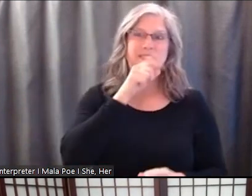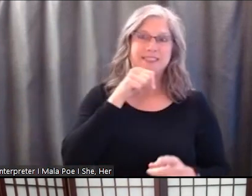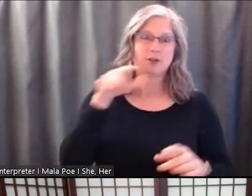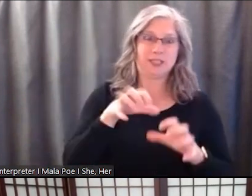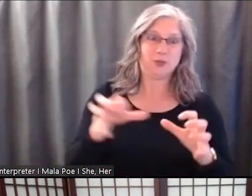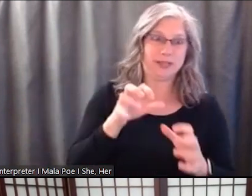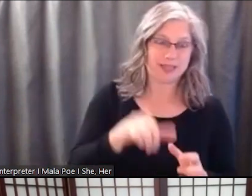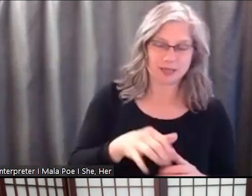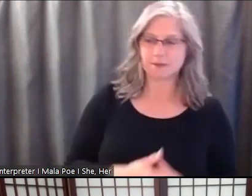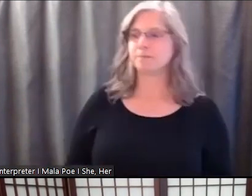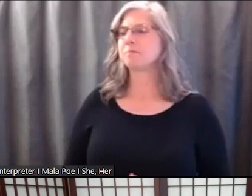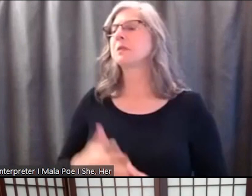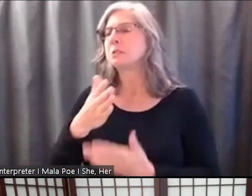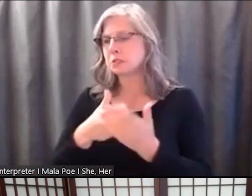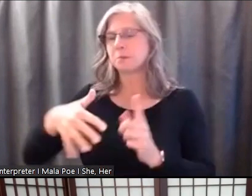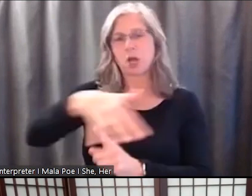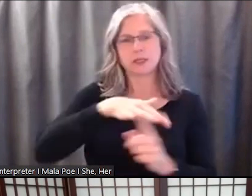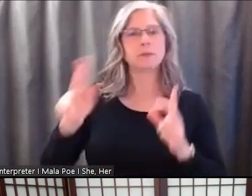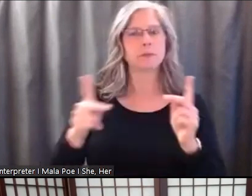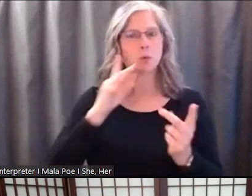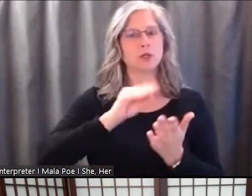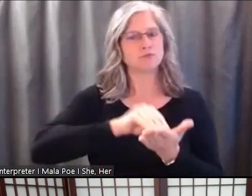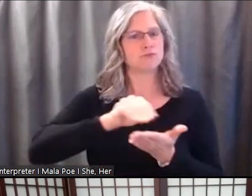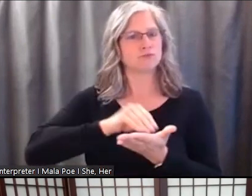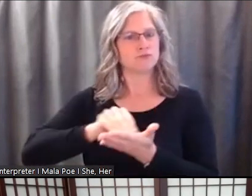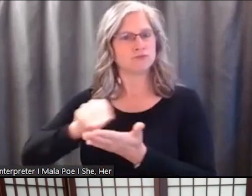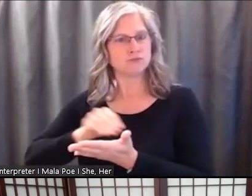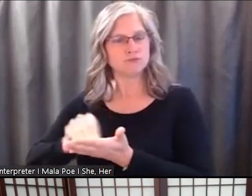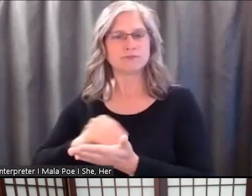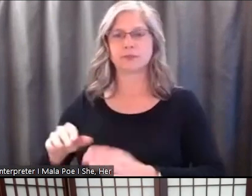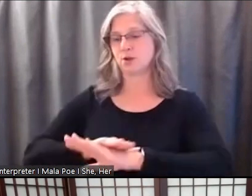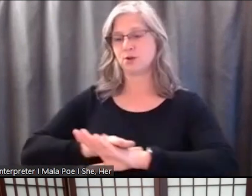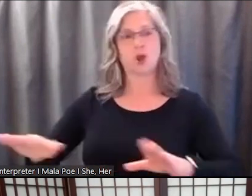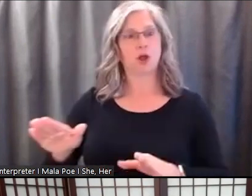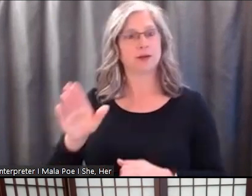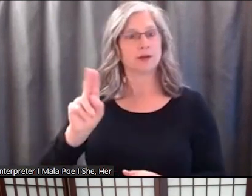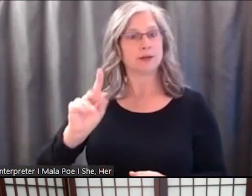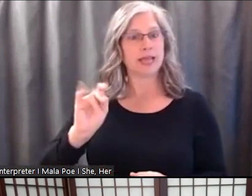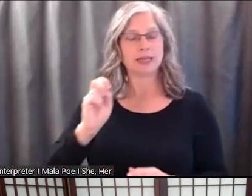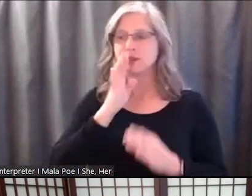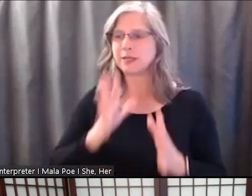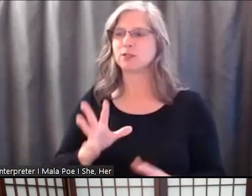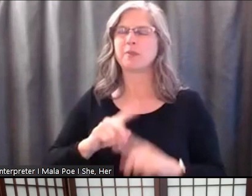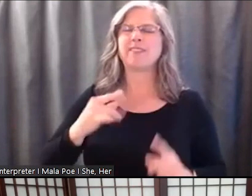There are contexts where people will document so called non-native speakers, but only if they really have to, is what I've found.